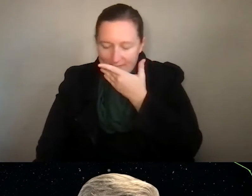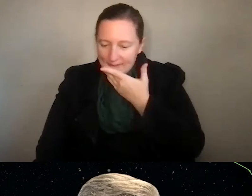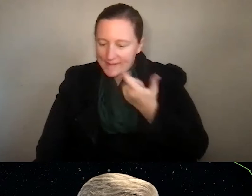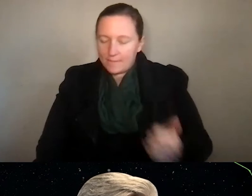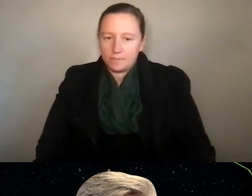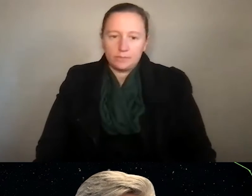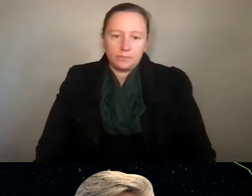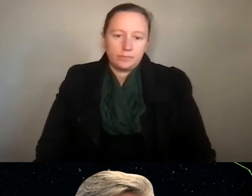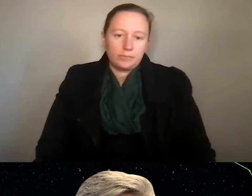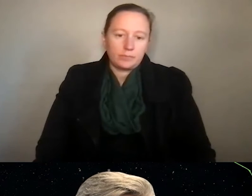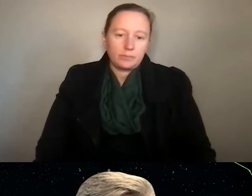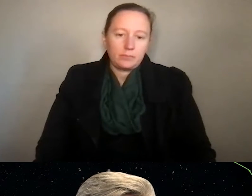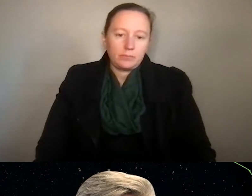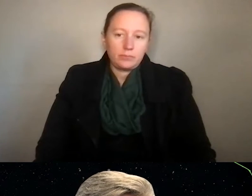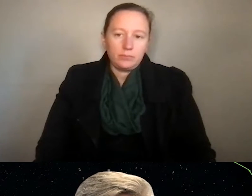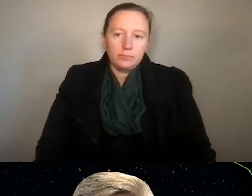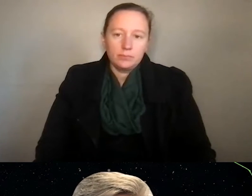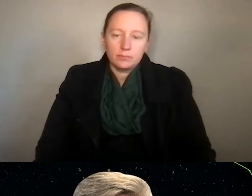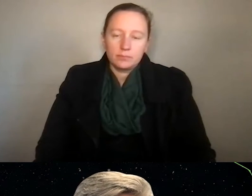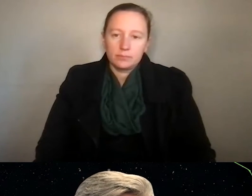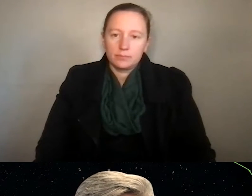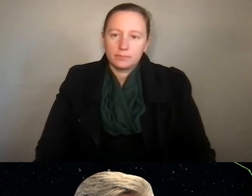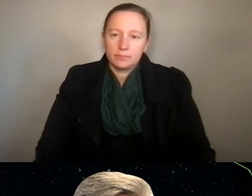There are some kind of